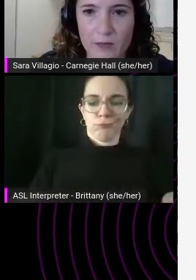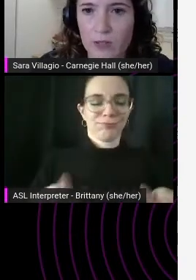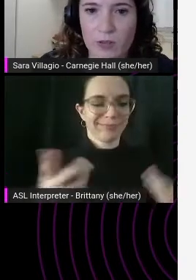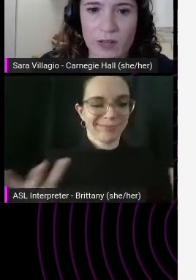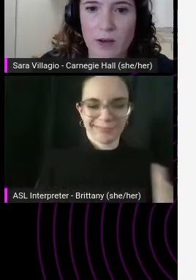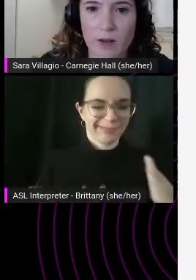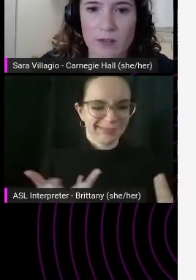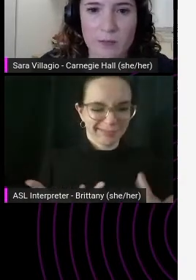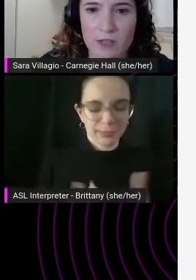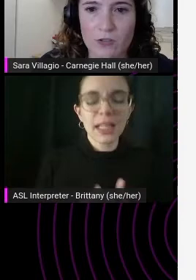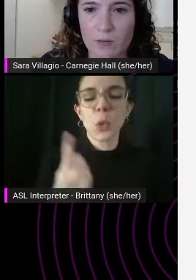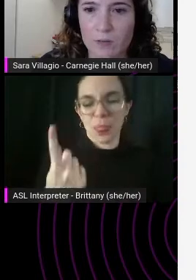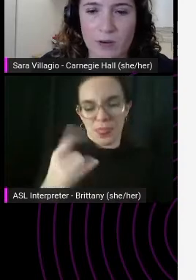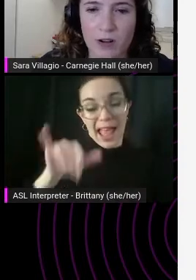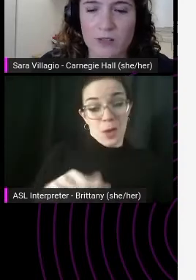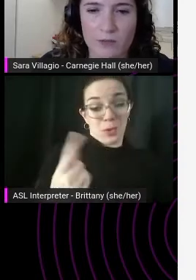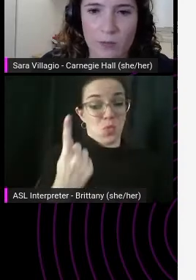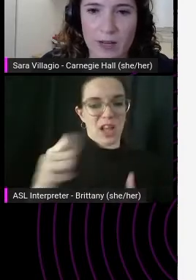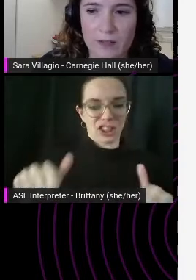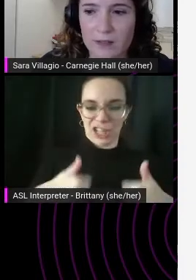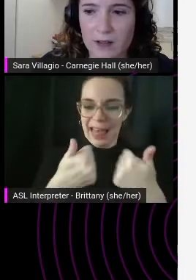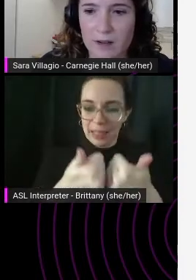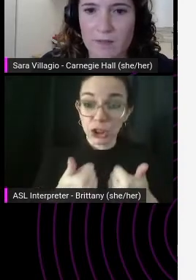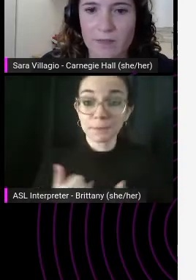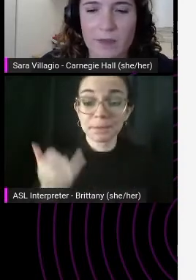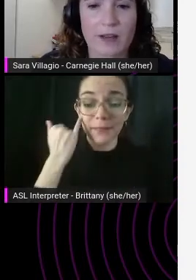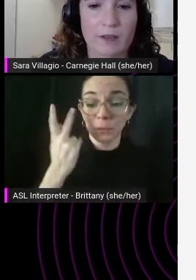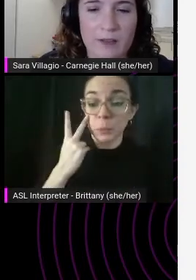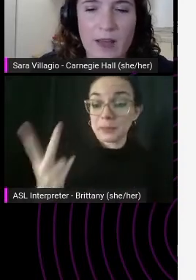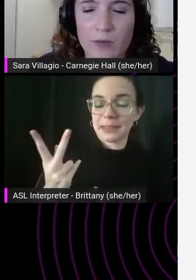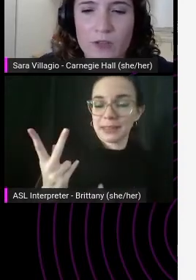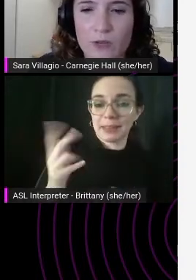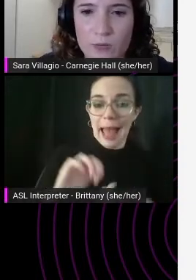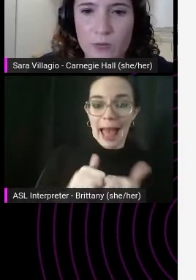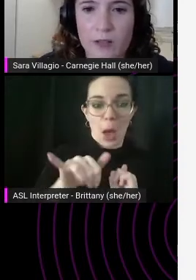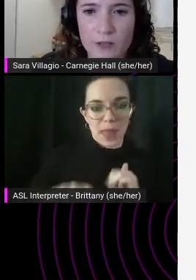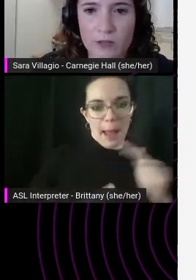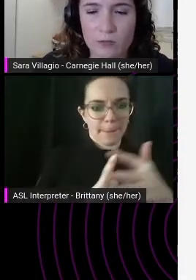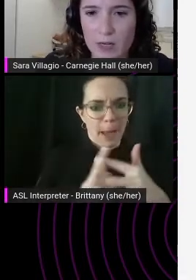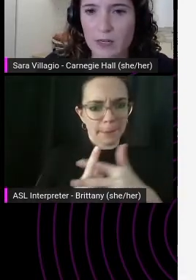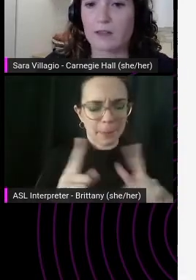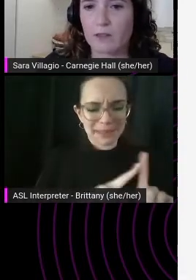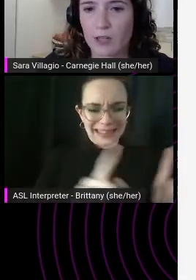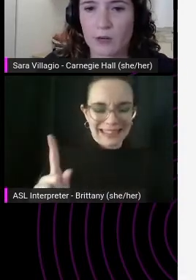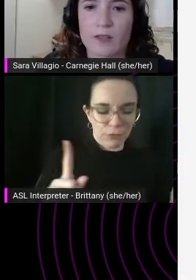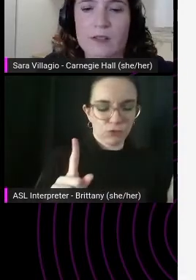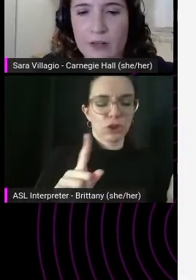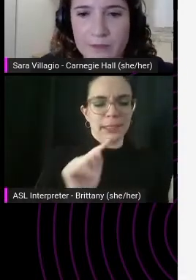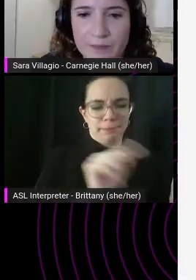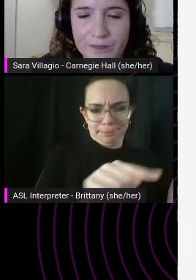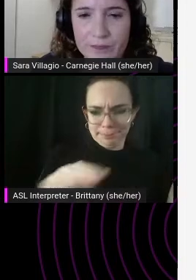And when you think about how this might show up across formats, that that was true as well in social media, video, etc.